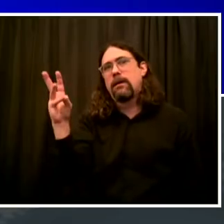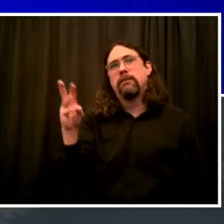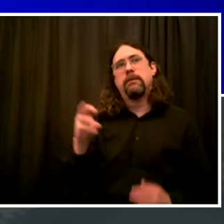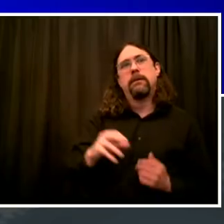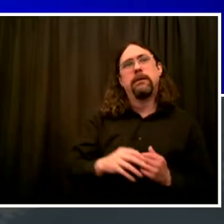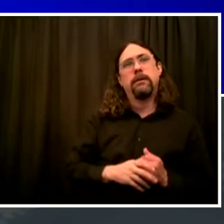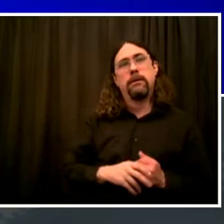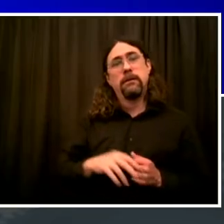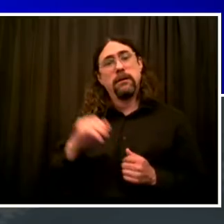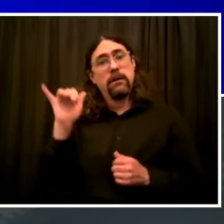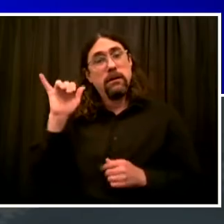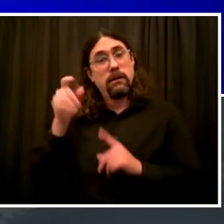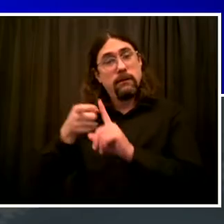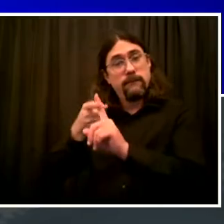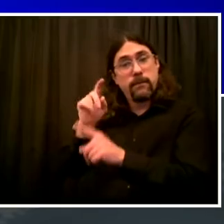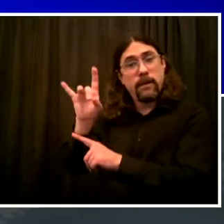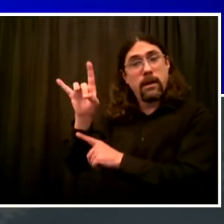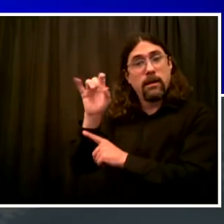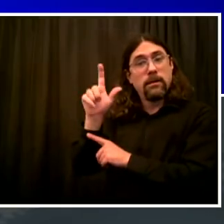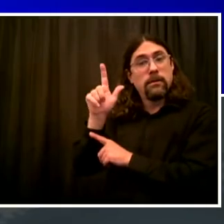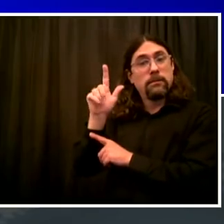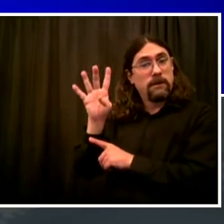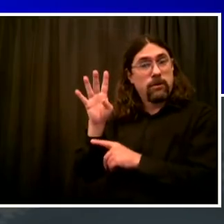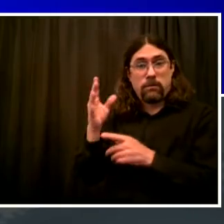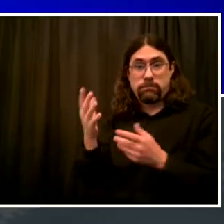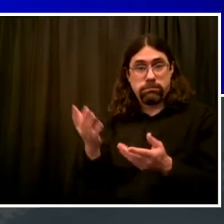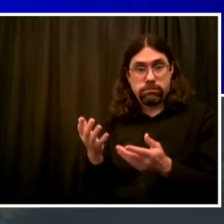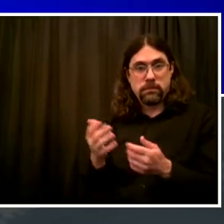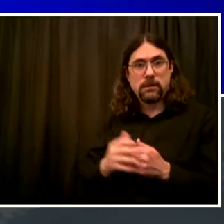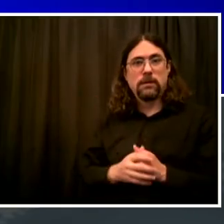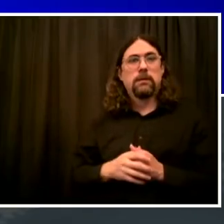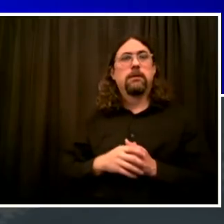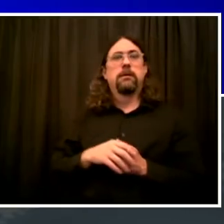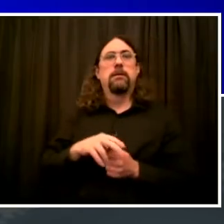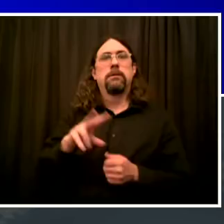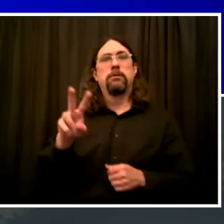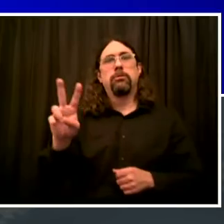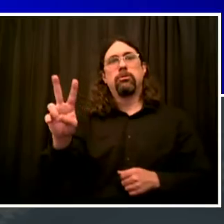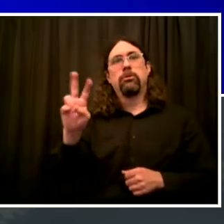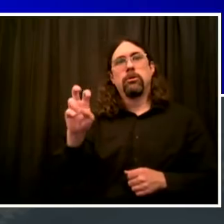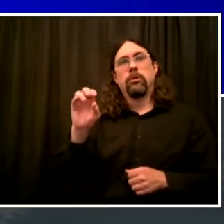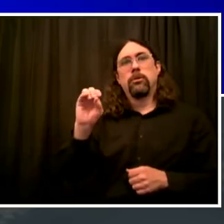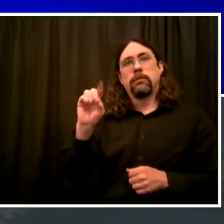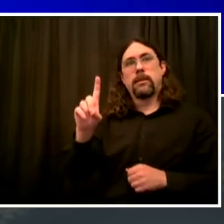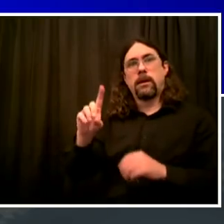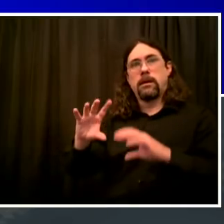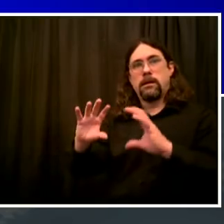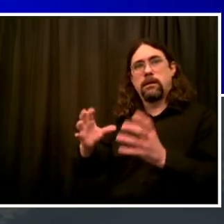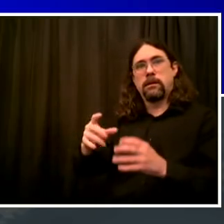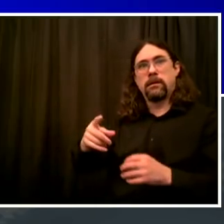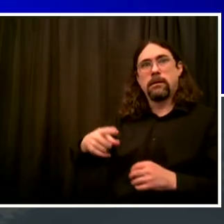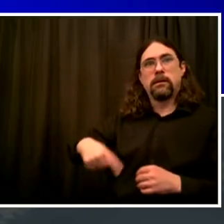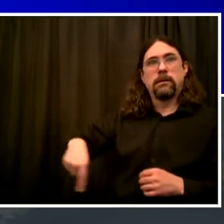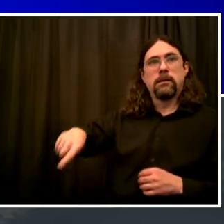THE STREETS. 201 MADE IT TO SHELTER AND THAT MIGHT HAVE BEEN FORO HURS ORT HA T MIGHT BE FOR A FEW NIGHTS.